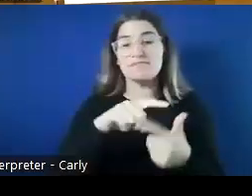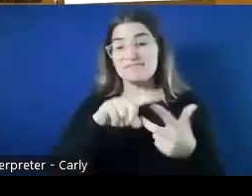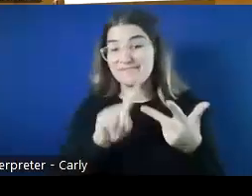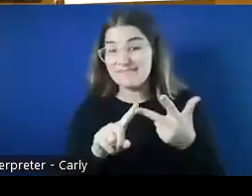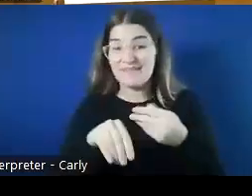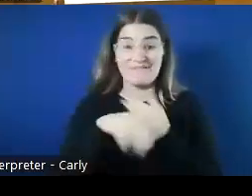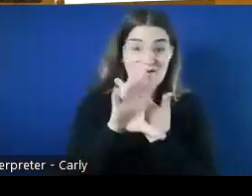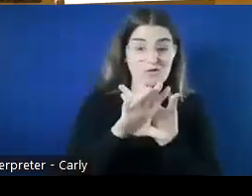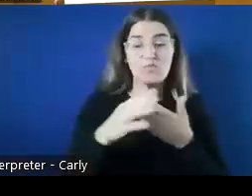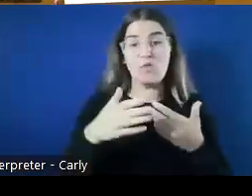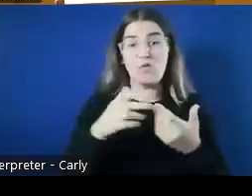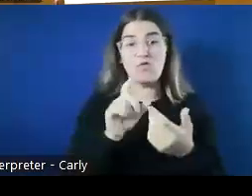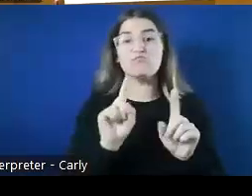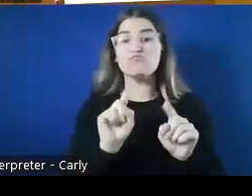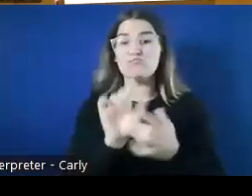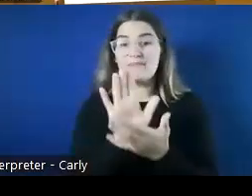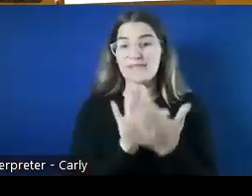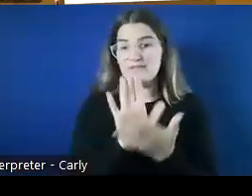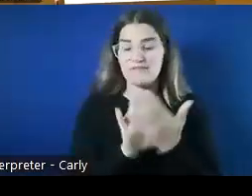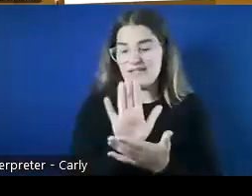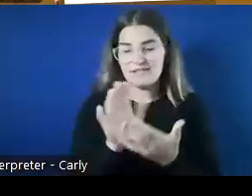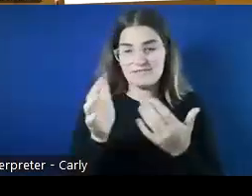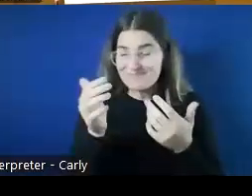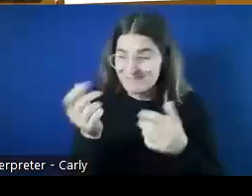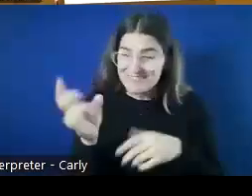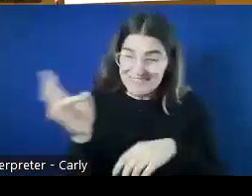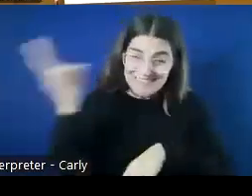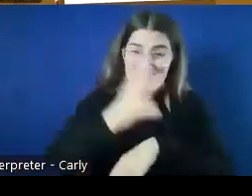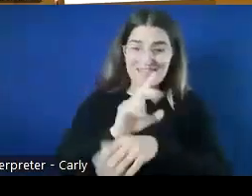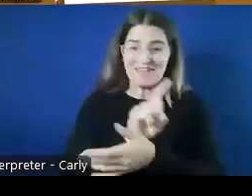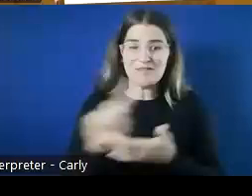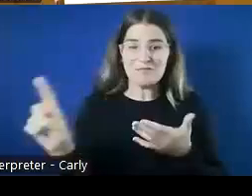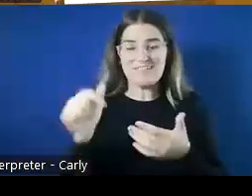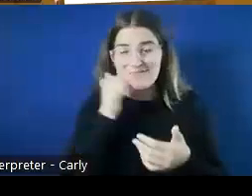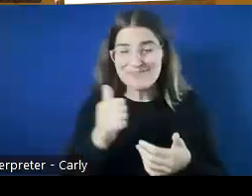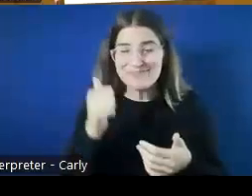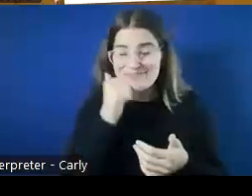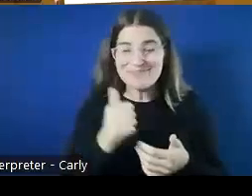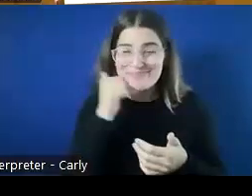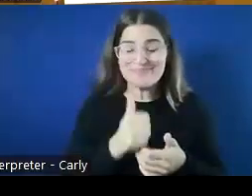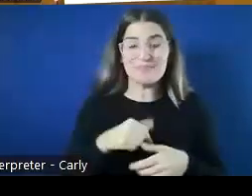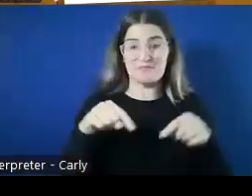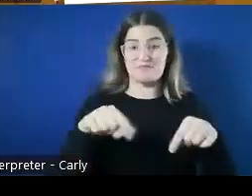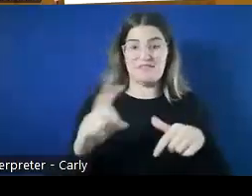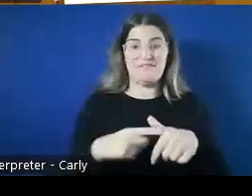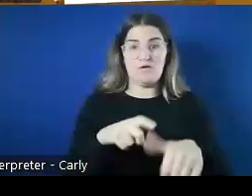7-Day a week setting so this was the first time as an ambulatory leader that I've ever operated